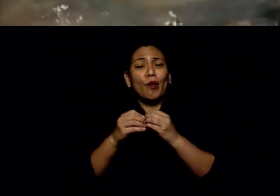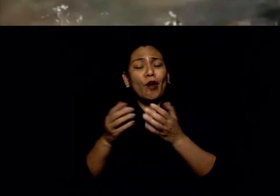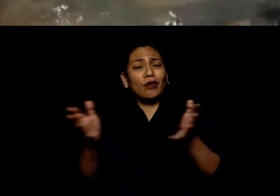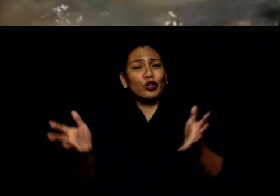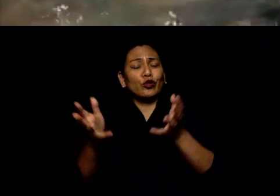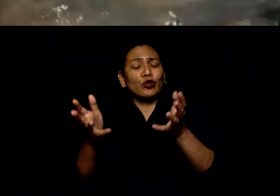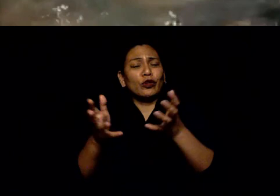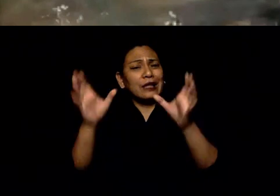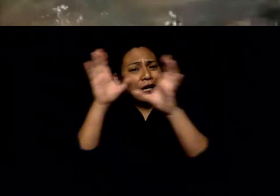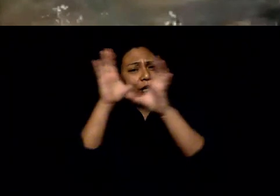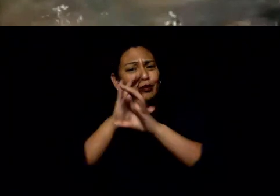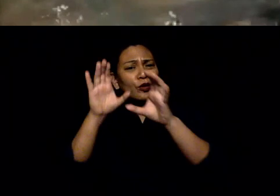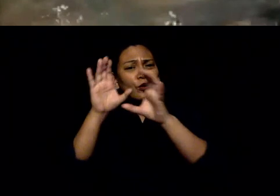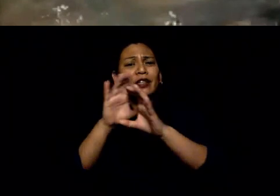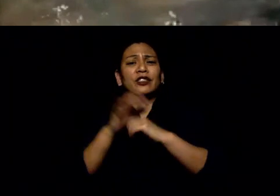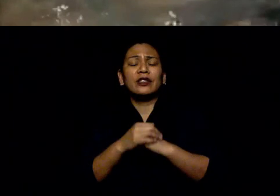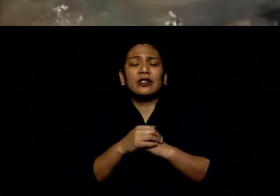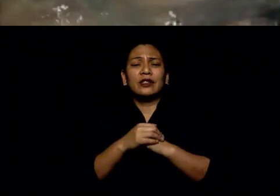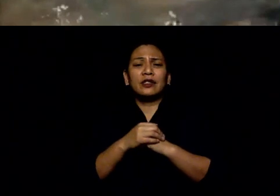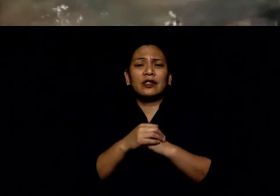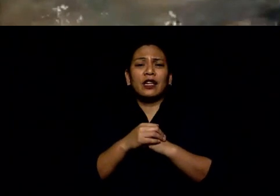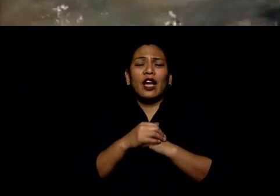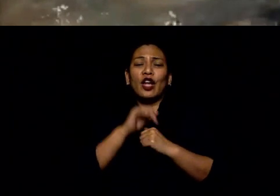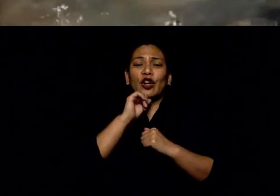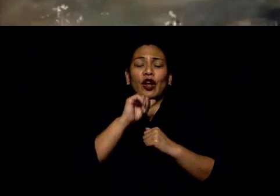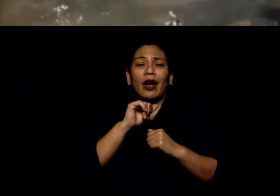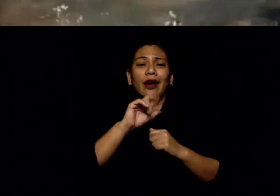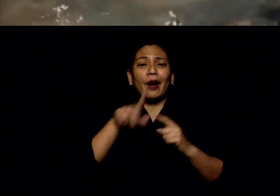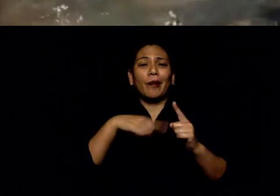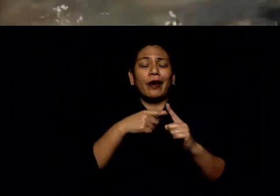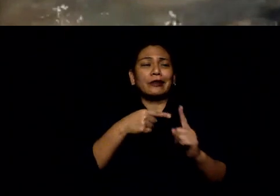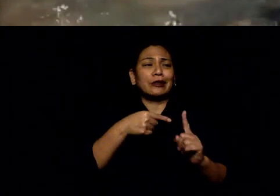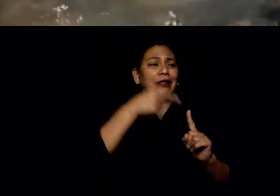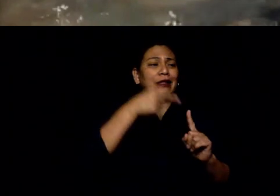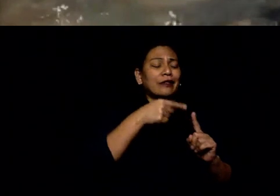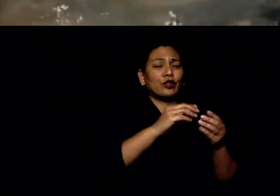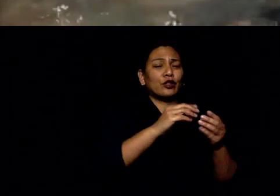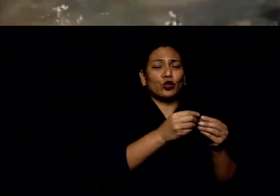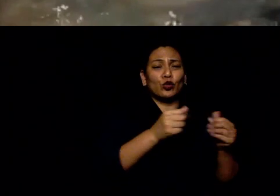pointing to, you know, detailed, specific solutions, but more, um,